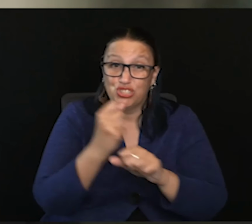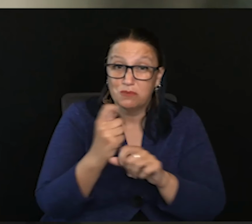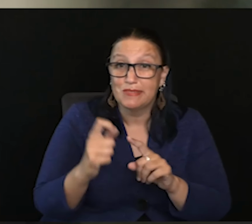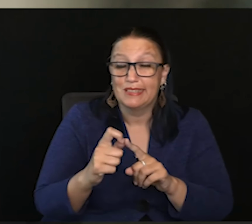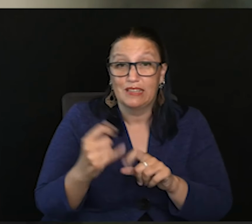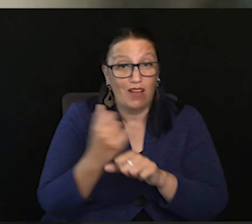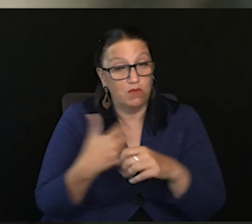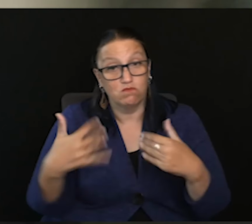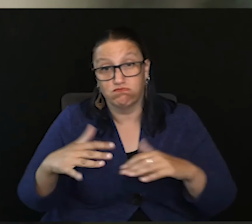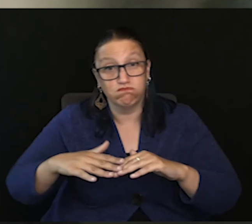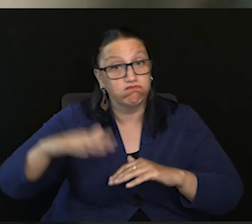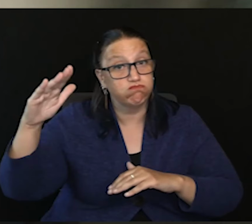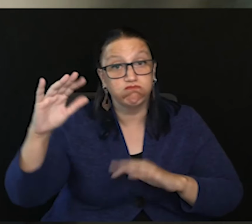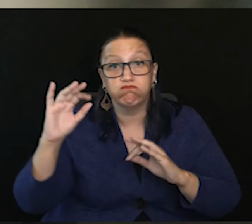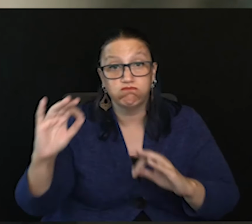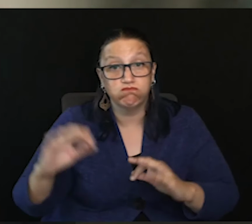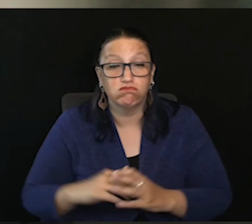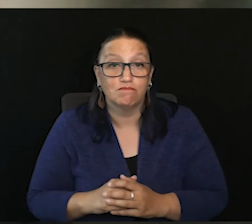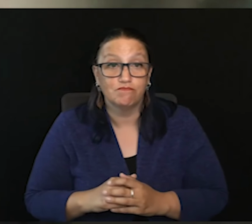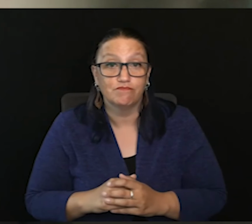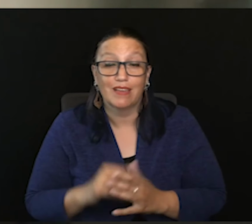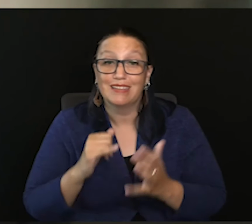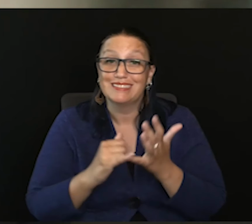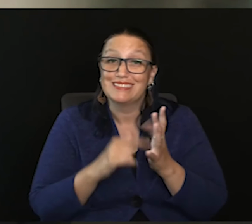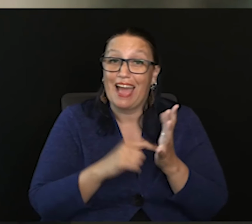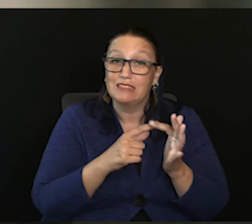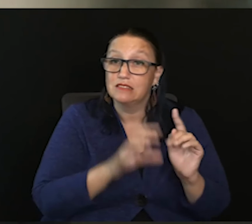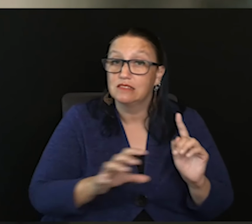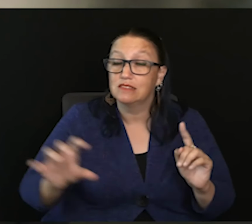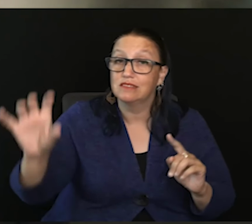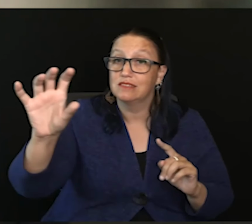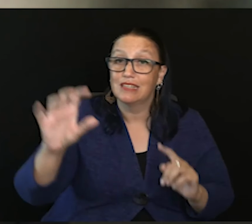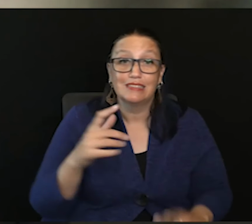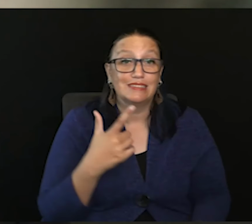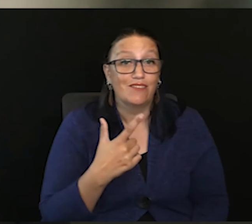The states and territories, I think yesterday delivered about 76,000 doses.